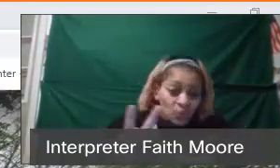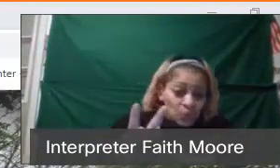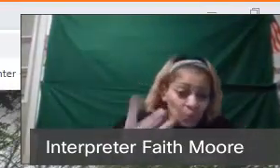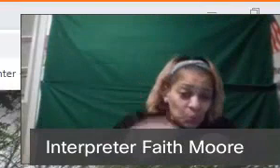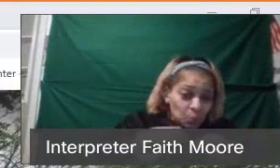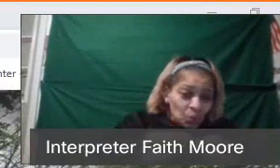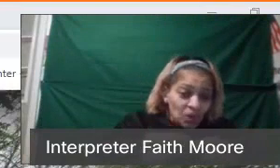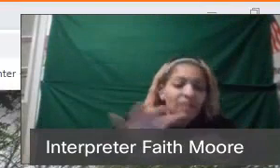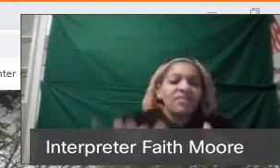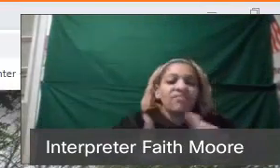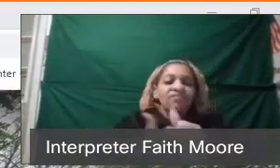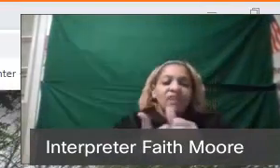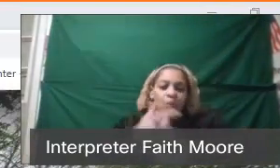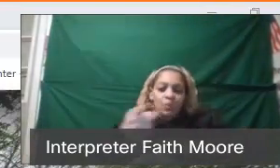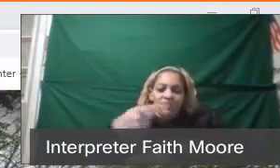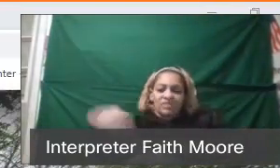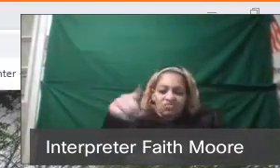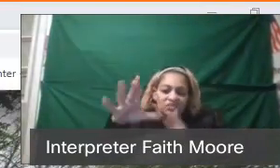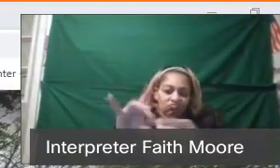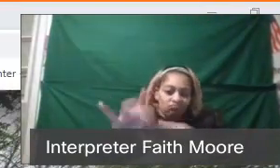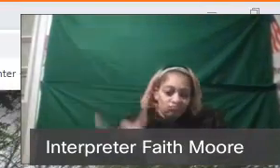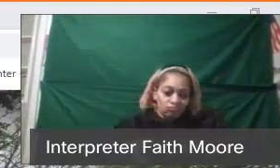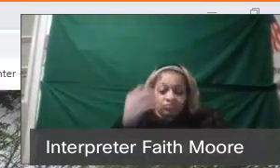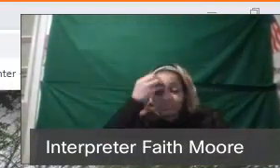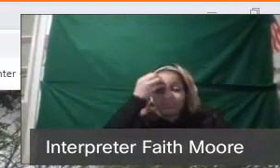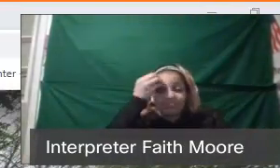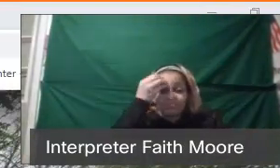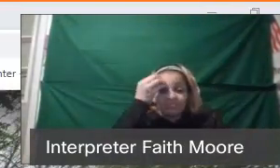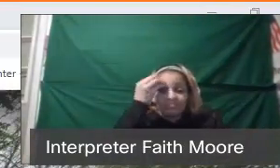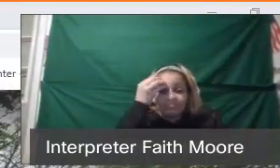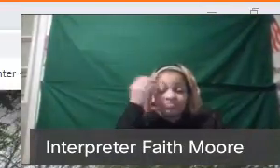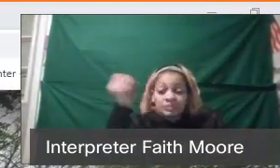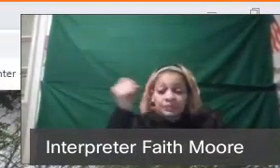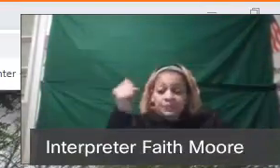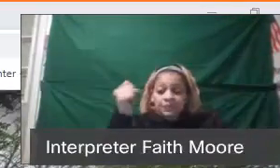Yeah, which was.